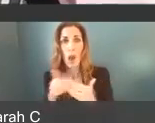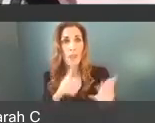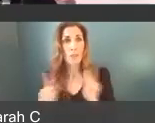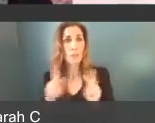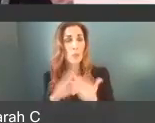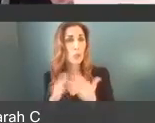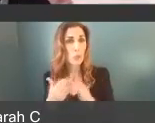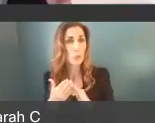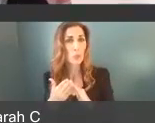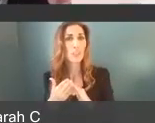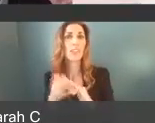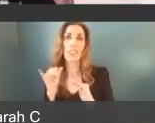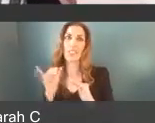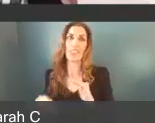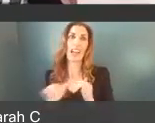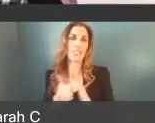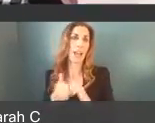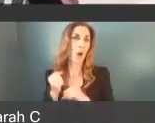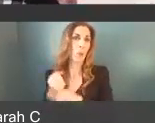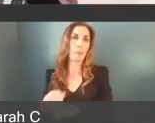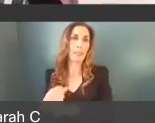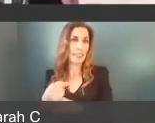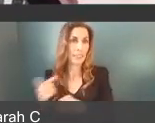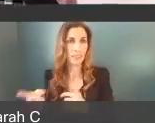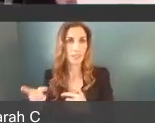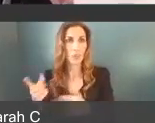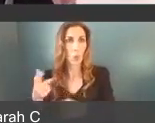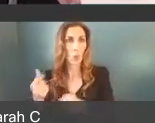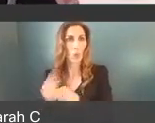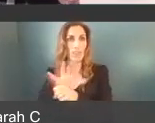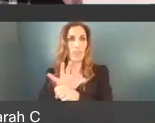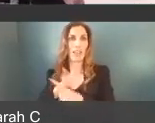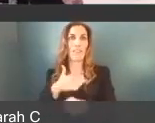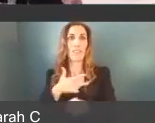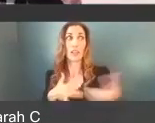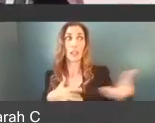that's how we beat this thing and now I feel like we finally are going to have a chance to